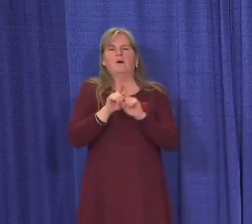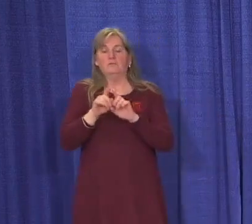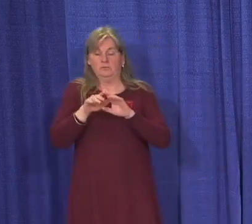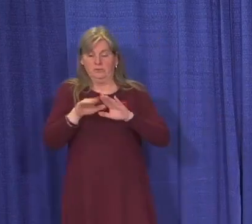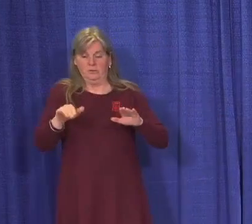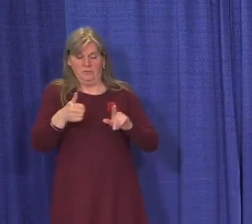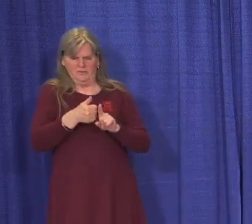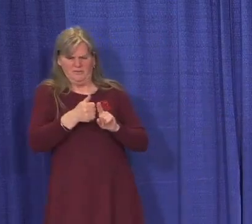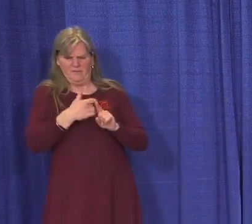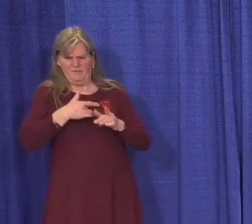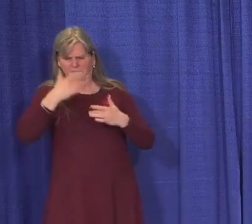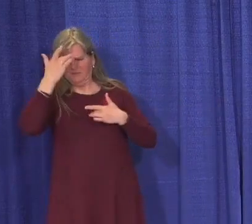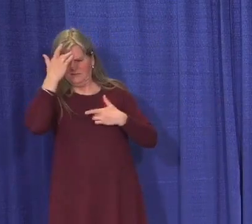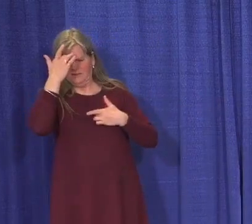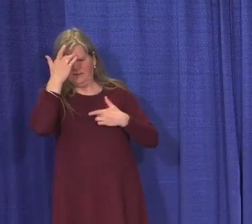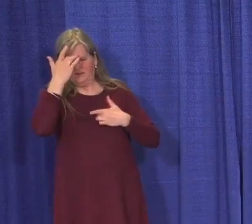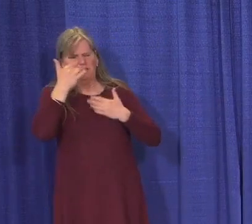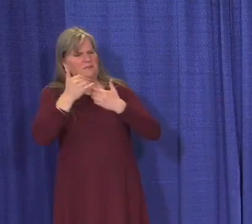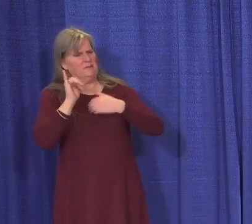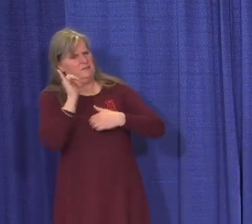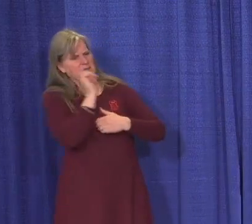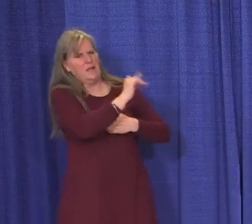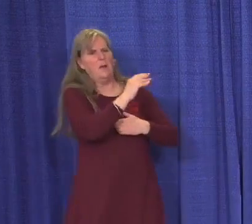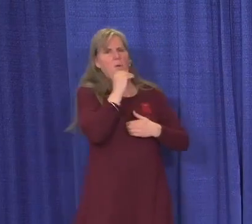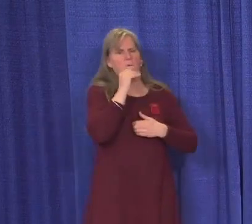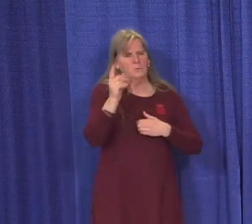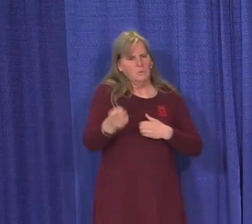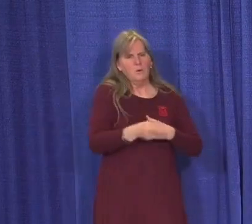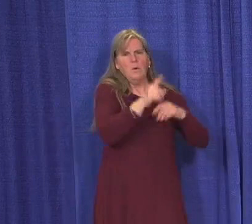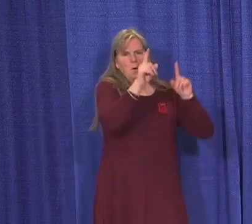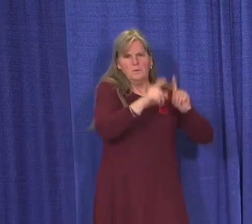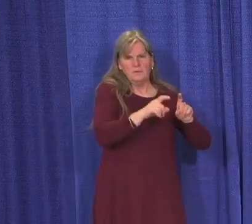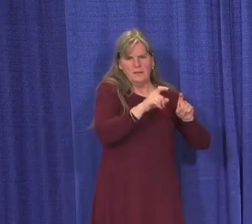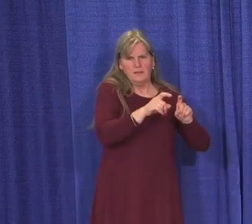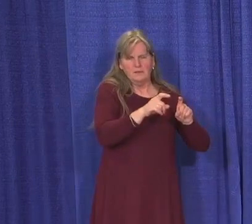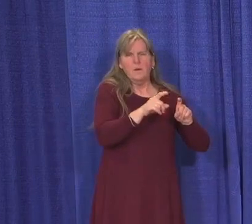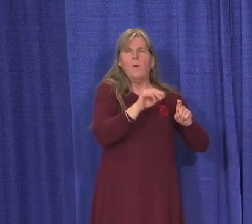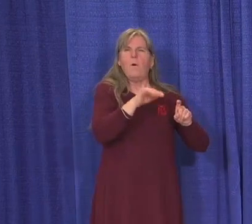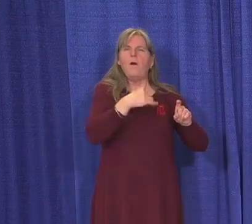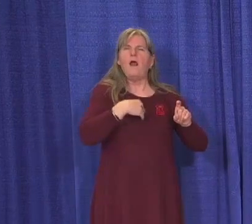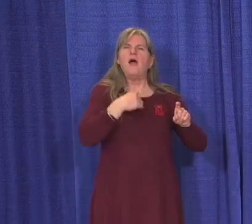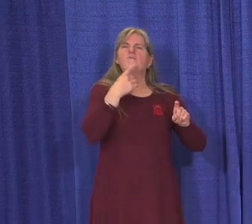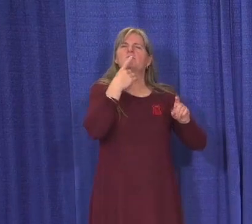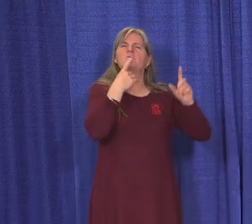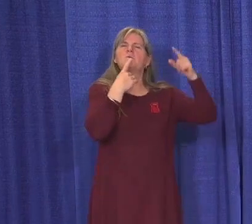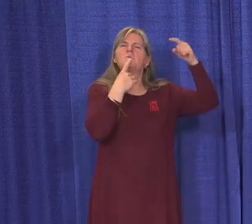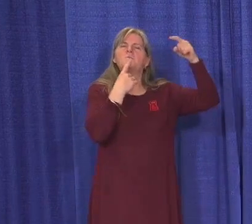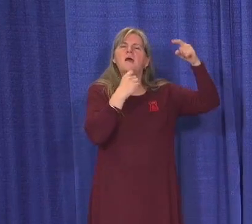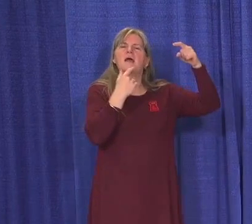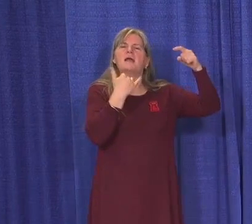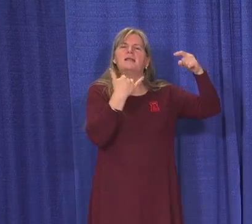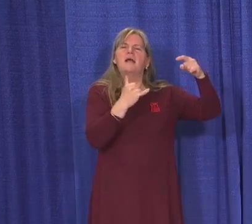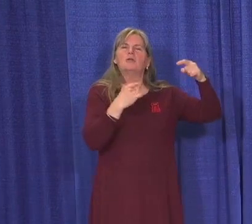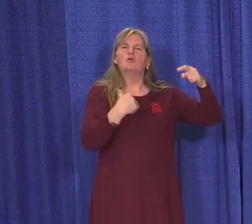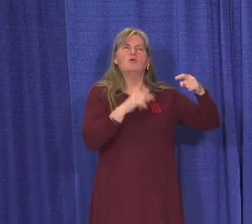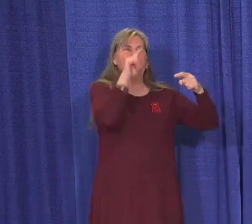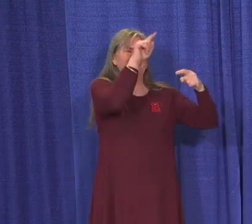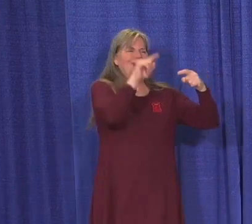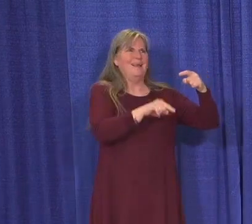children who were supposed to be isolating or as cases or contacts must not attend school